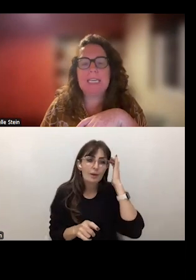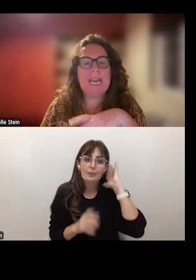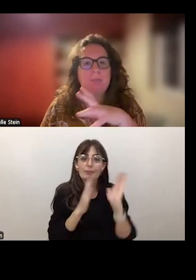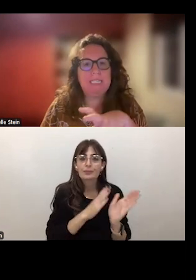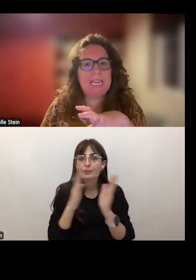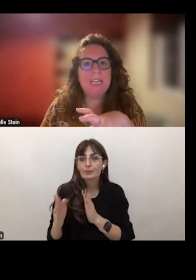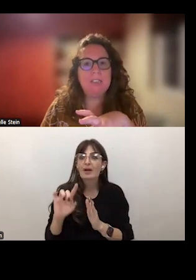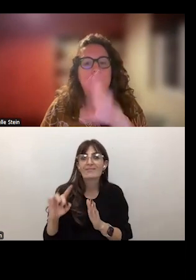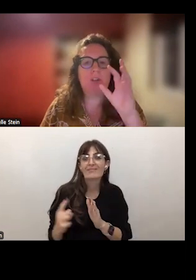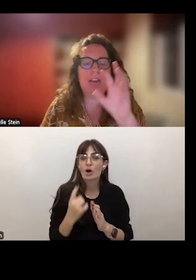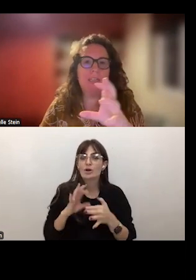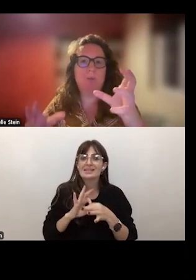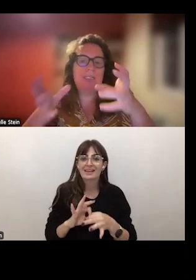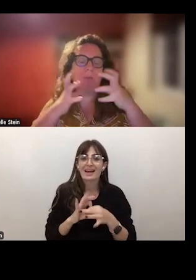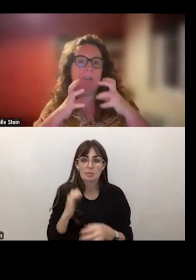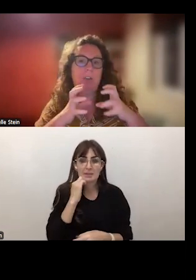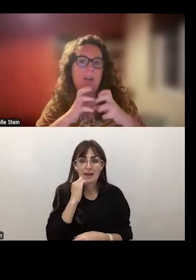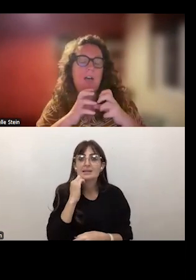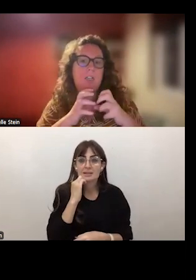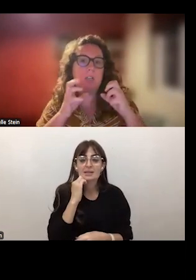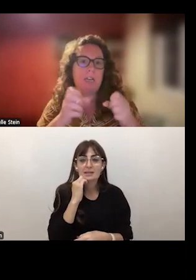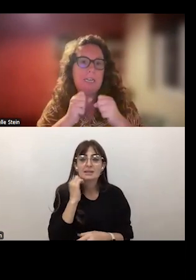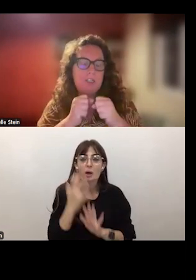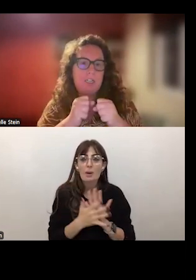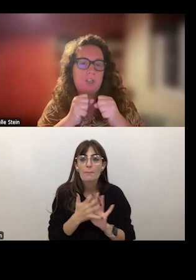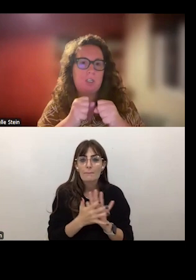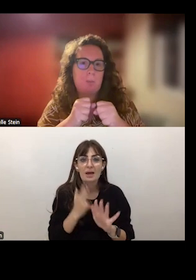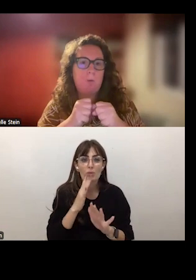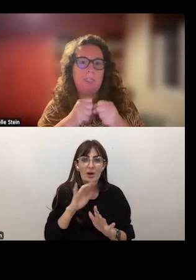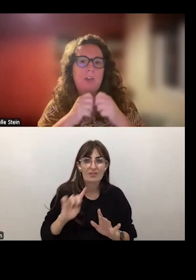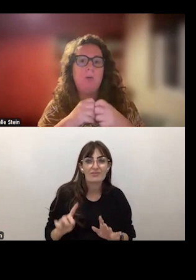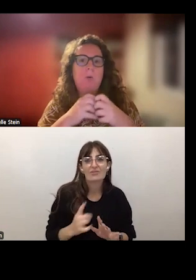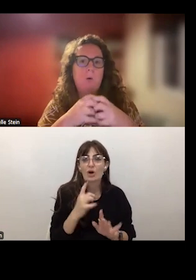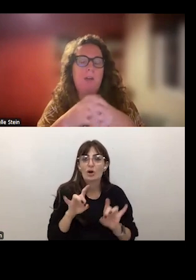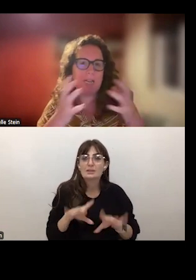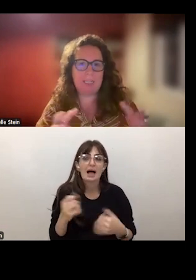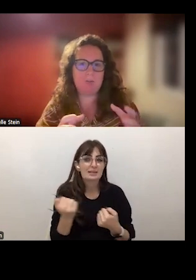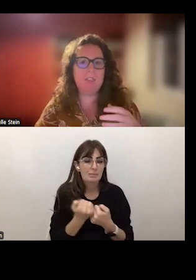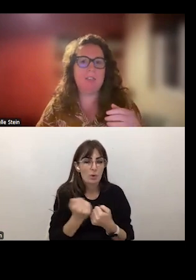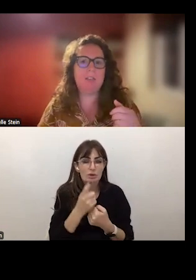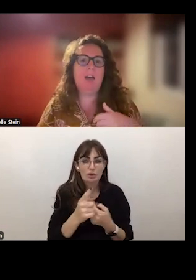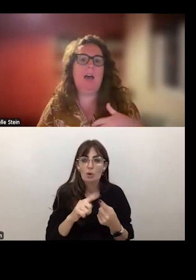engagement date. That is when someone initially starts supporting you or has interest.